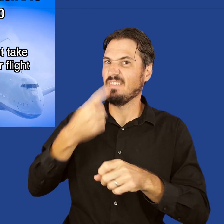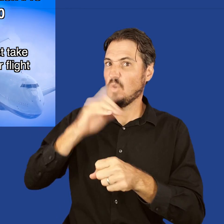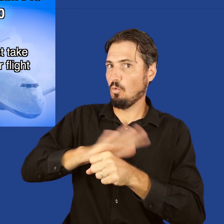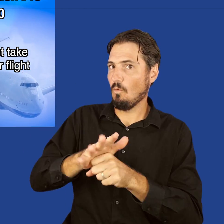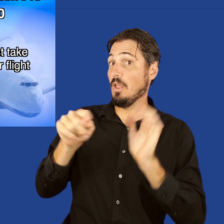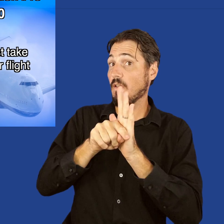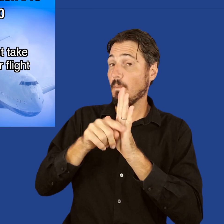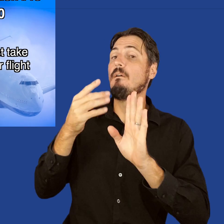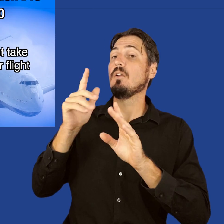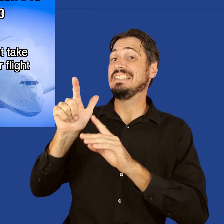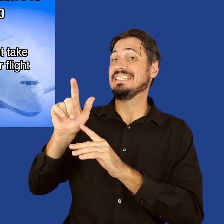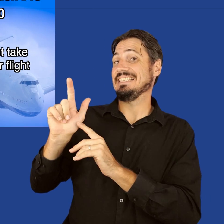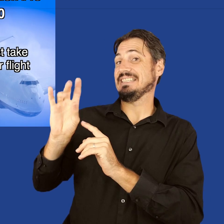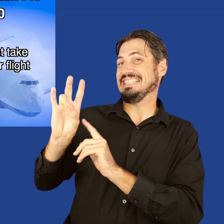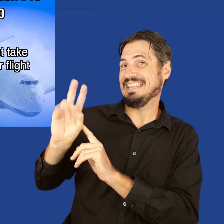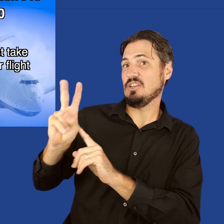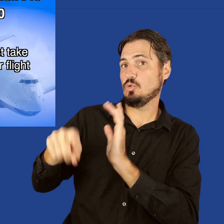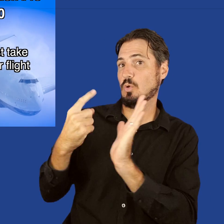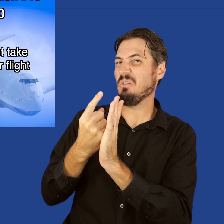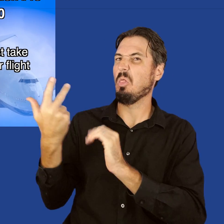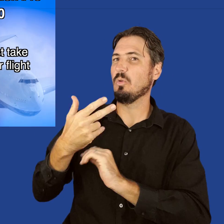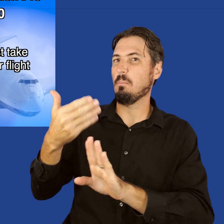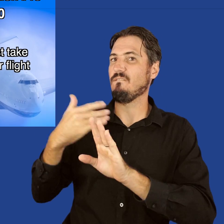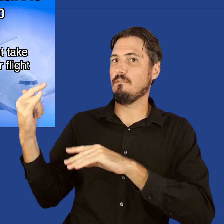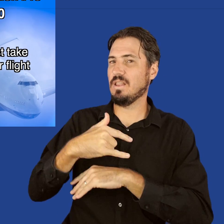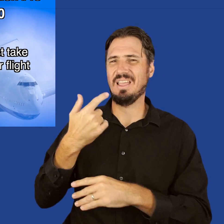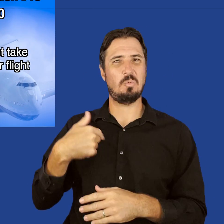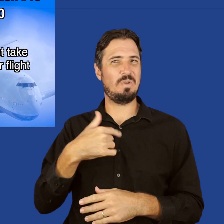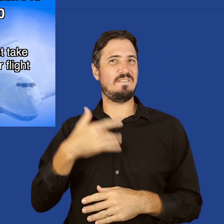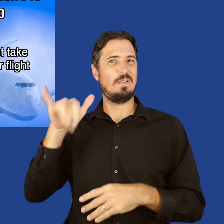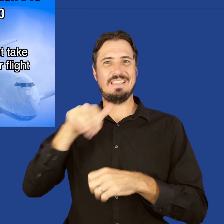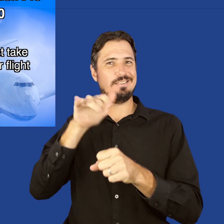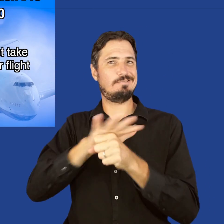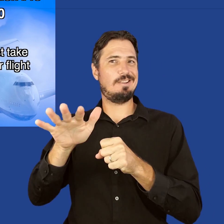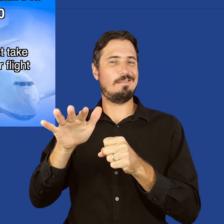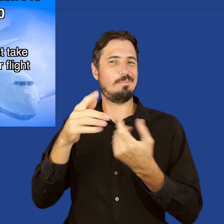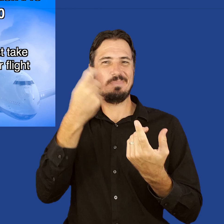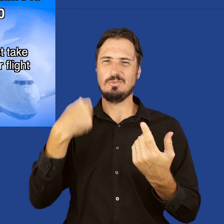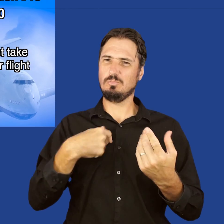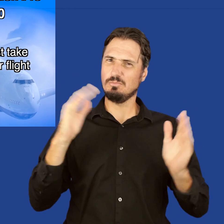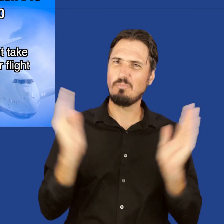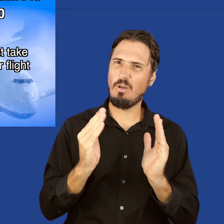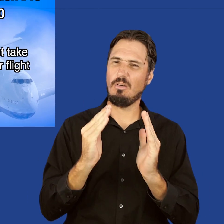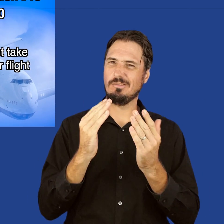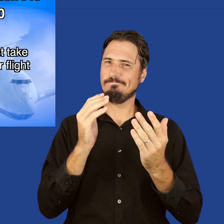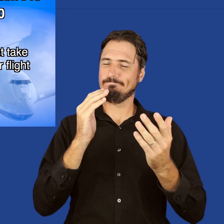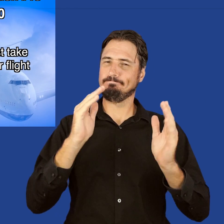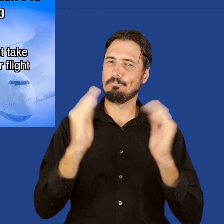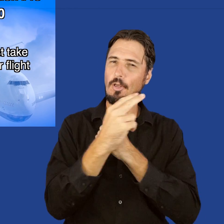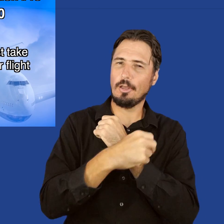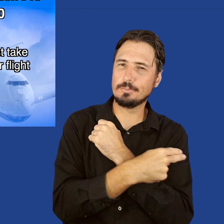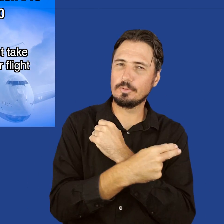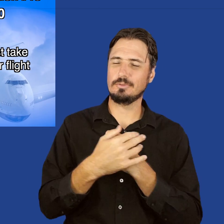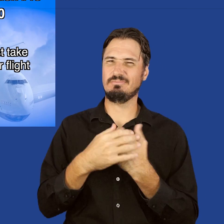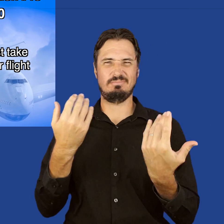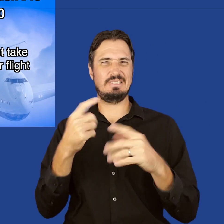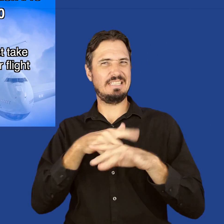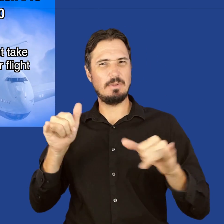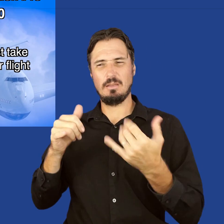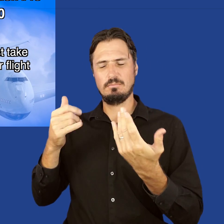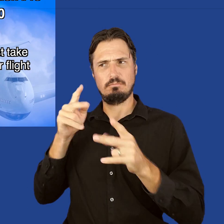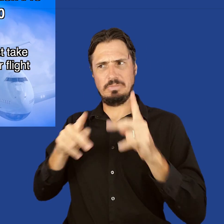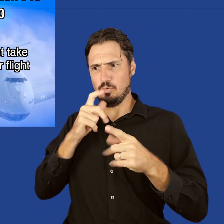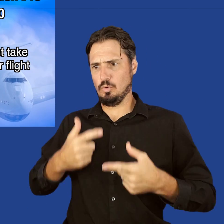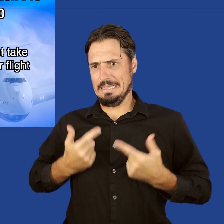convinced that this program will provide enough protection given Kaua‘i’s unique health capacity needs. Additionally, it offers no equitable alternatives for our local, interisland travelers to shorten